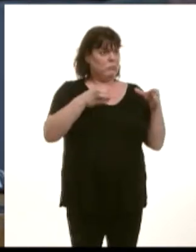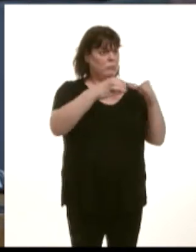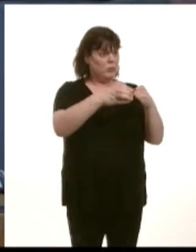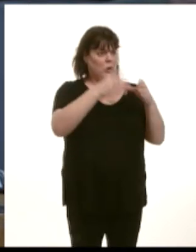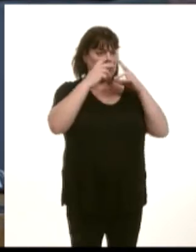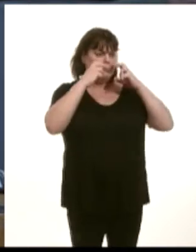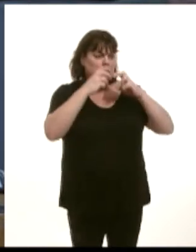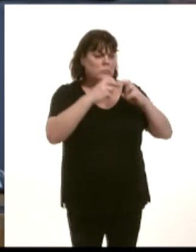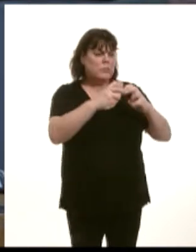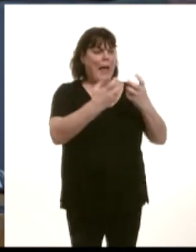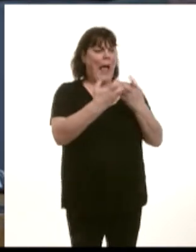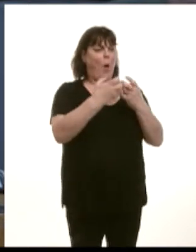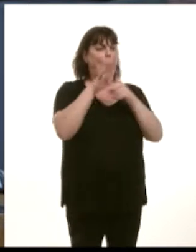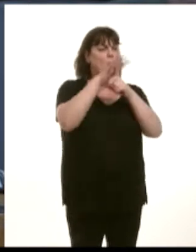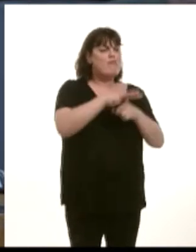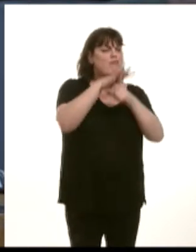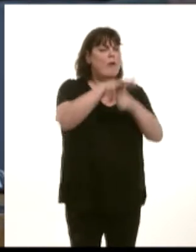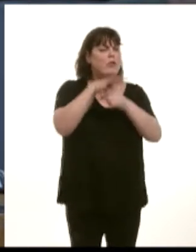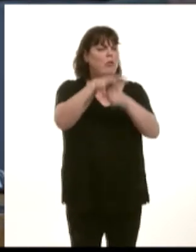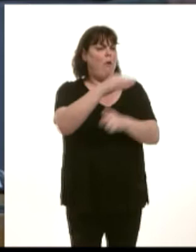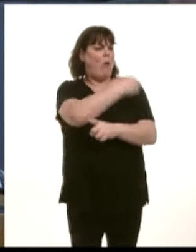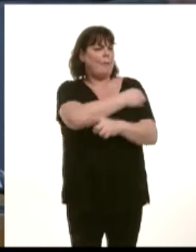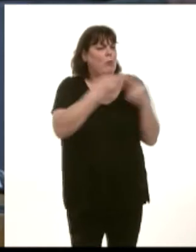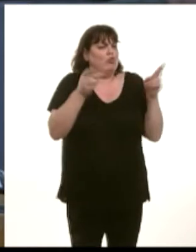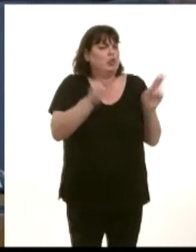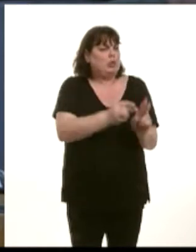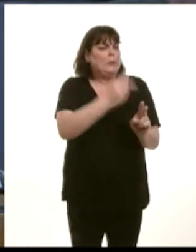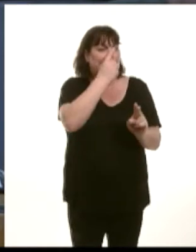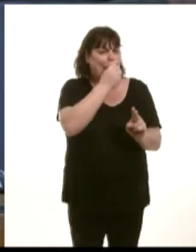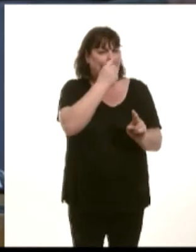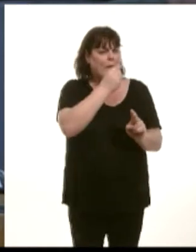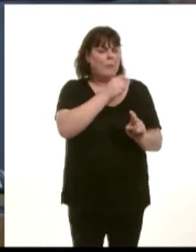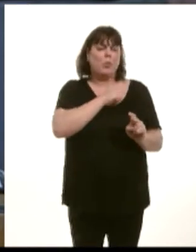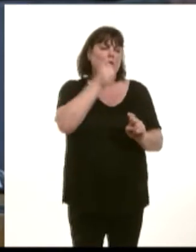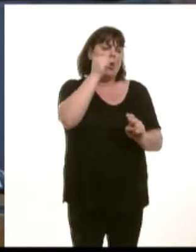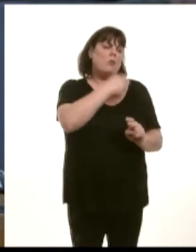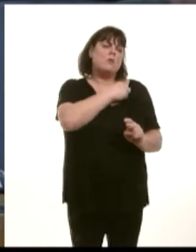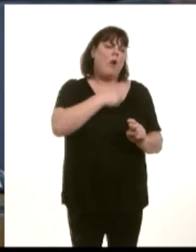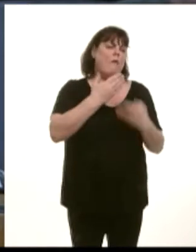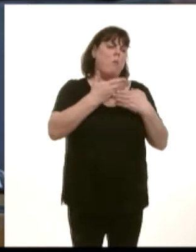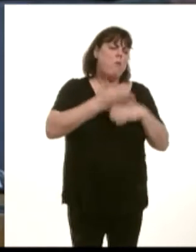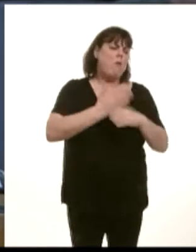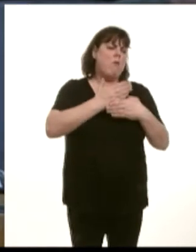we reduce the pressure on front-line medical staff who are working tirelessly—at great